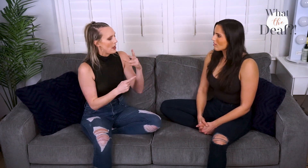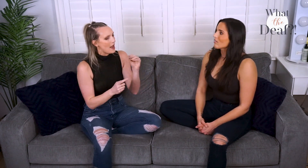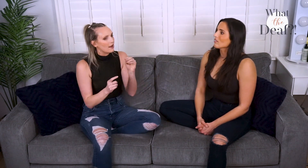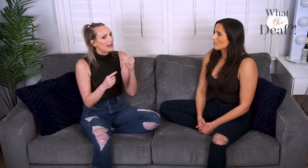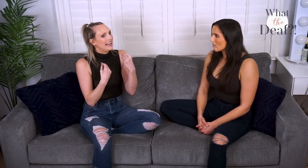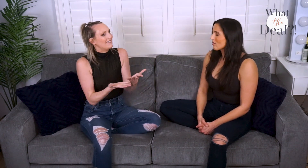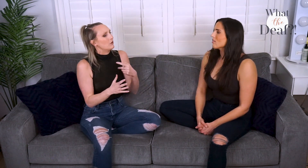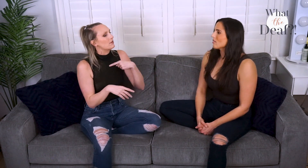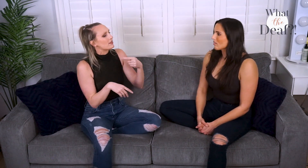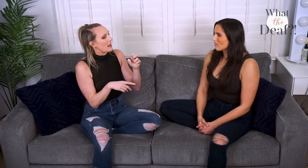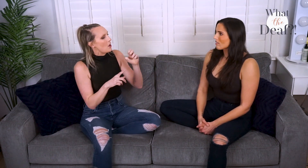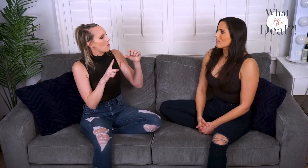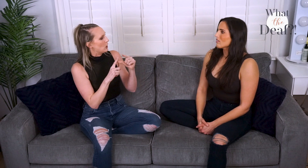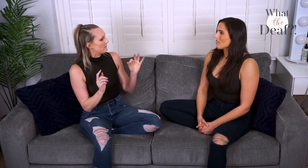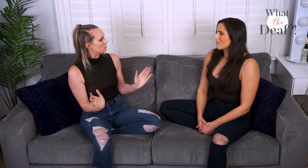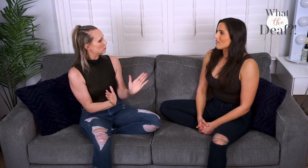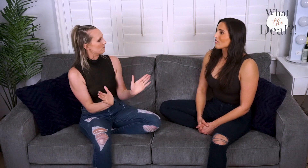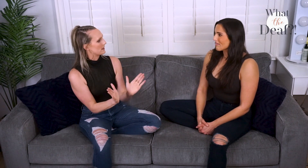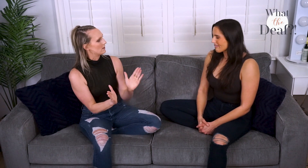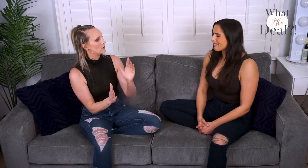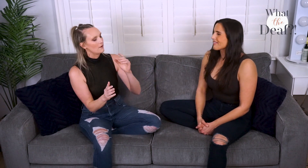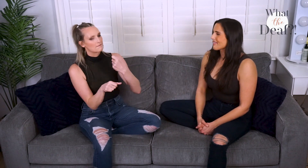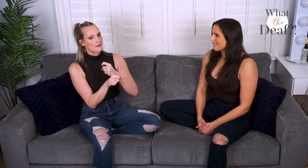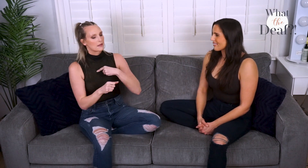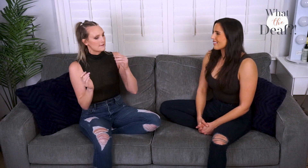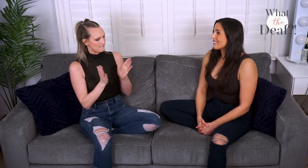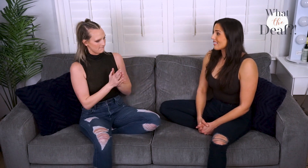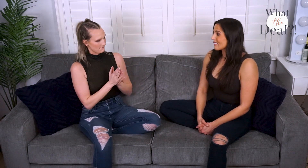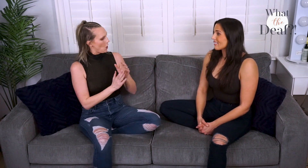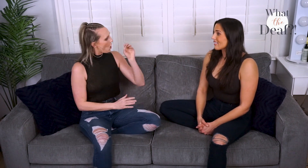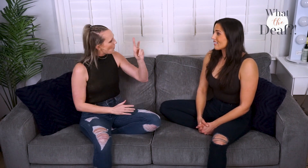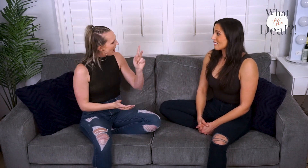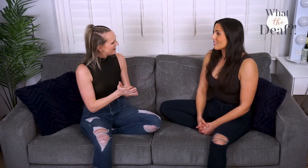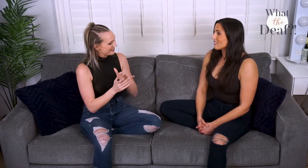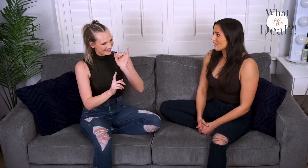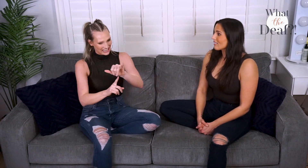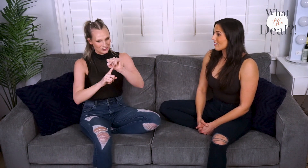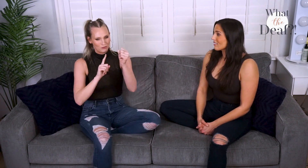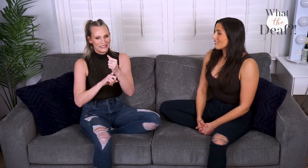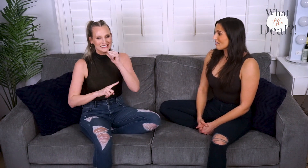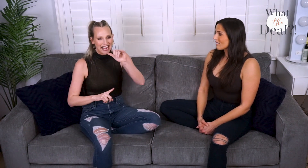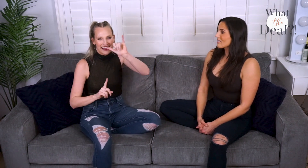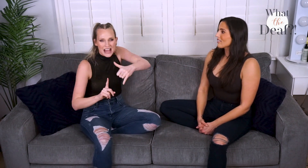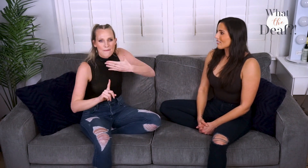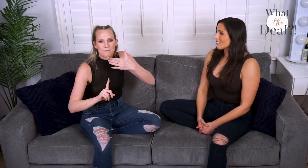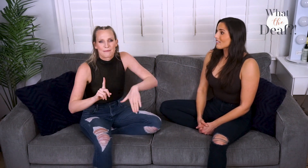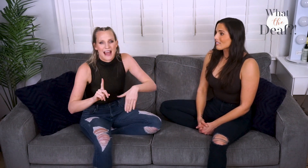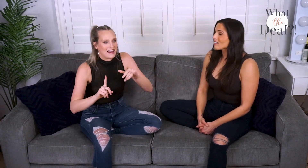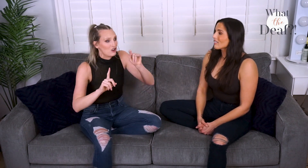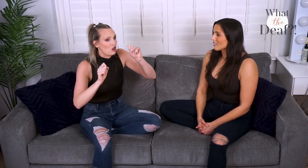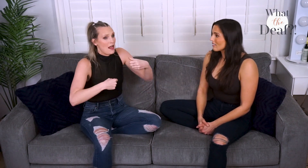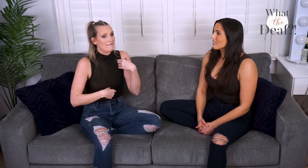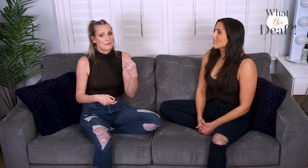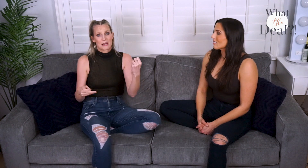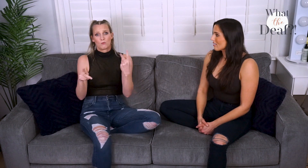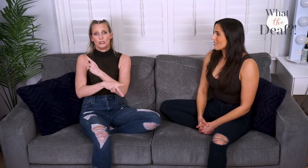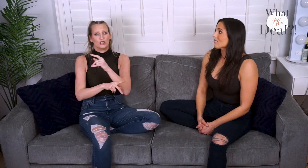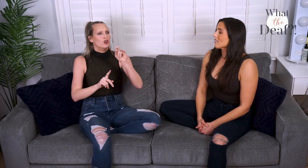and give me words of encouragement. And that makes me think, okay, that situation wasn't so bad, it could have been worse,